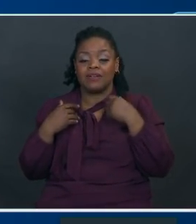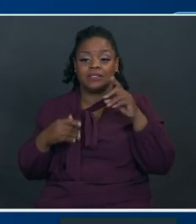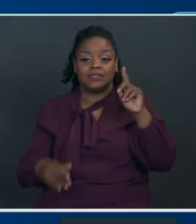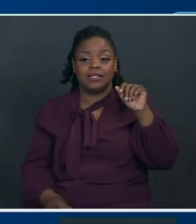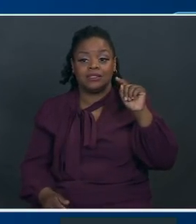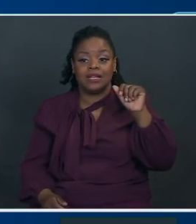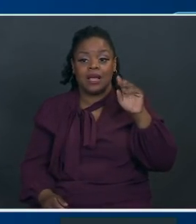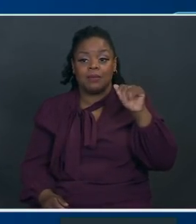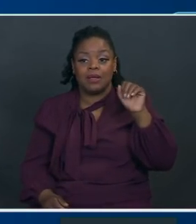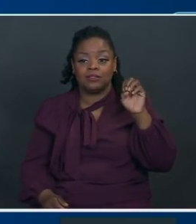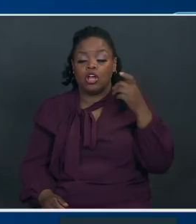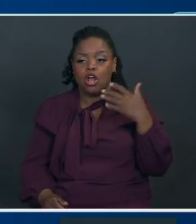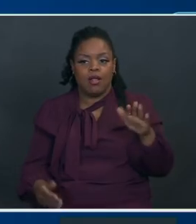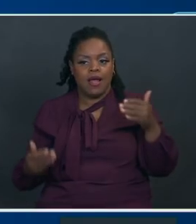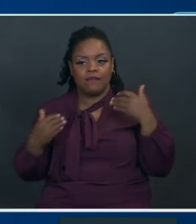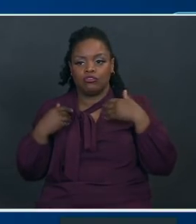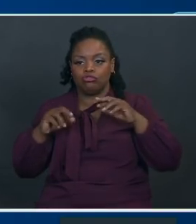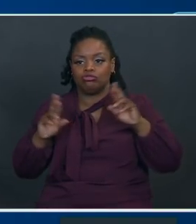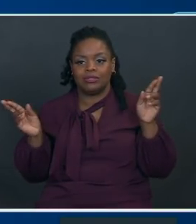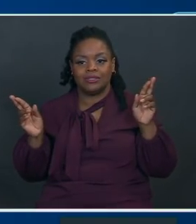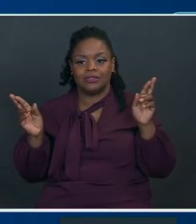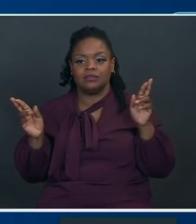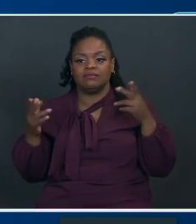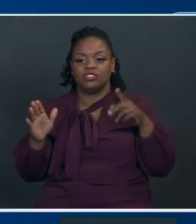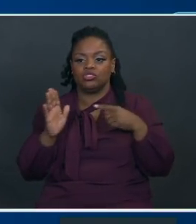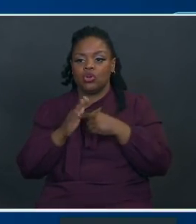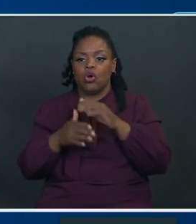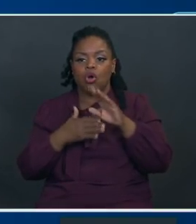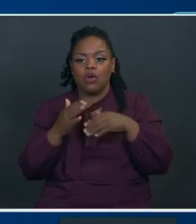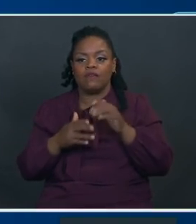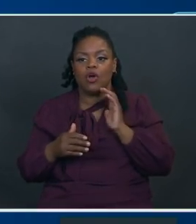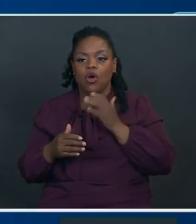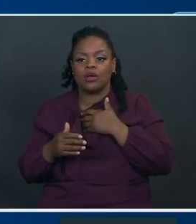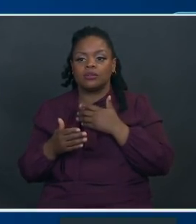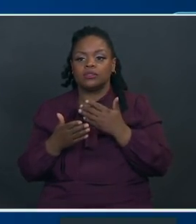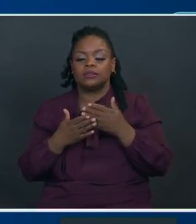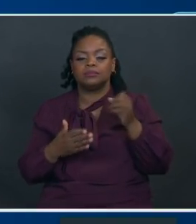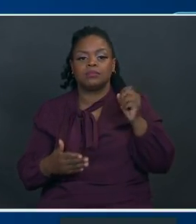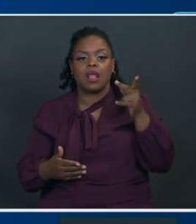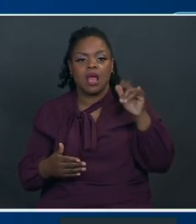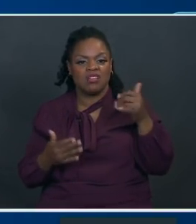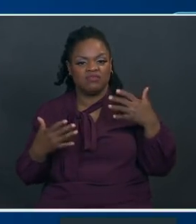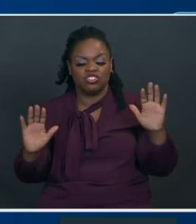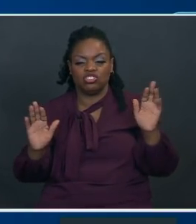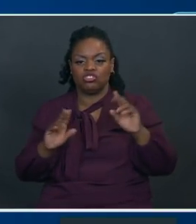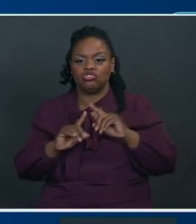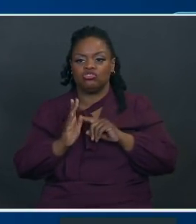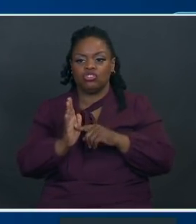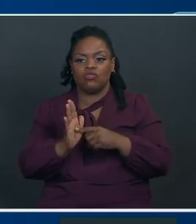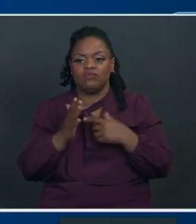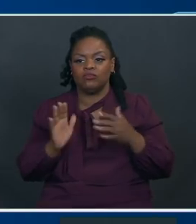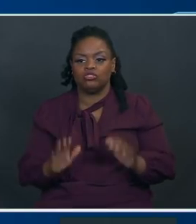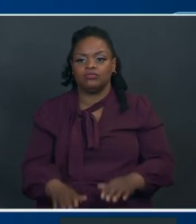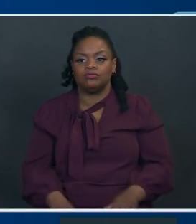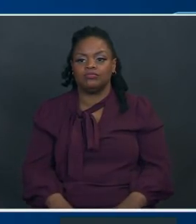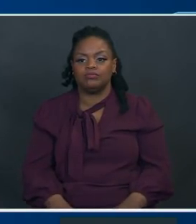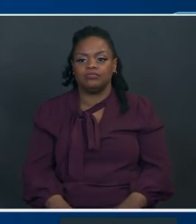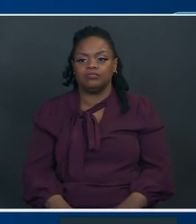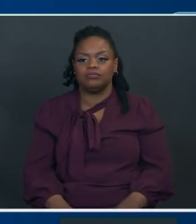I want to reiterate that, you know, not all vaccine that is sort of allocated or delivered